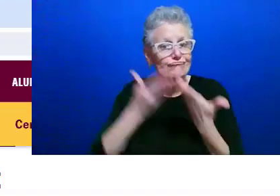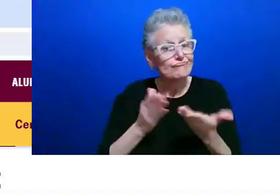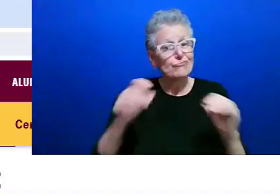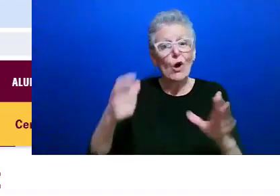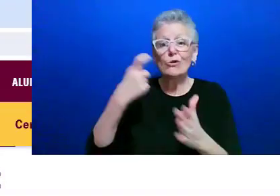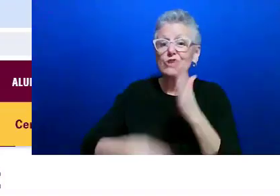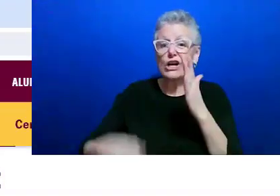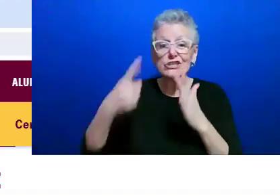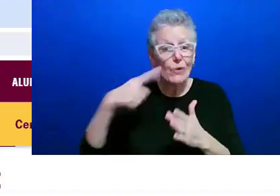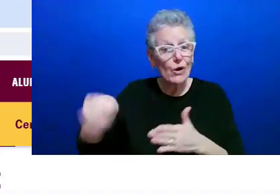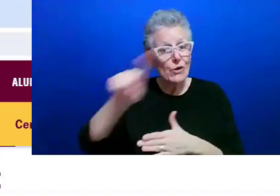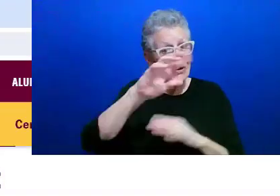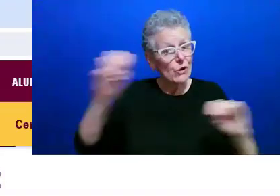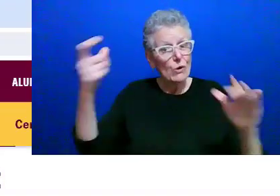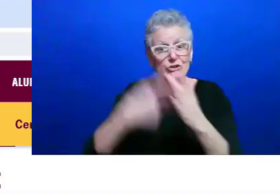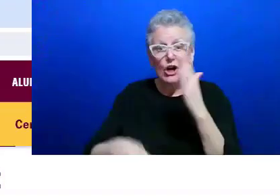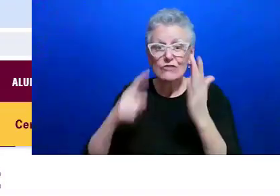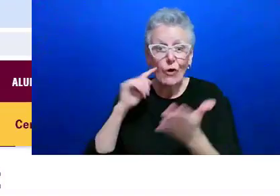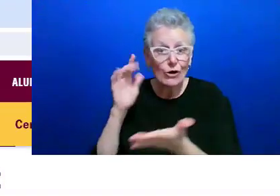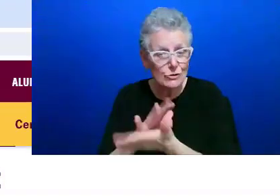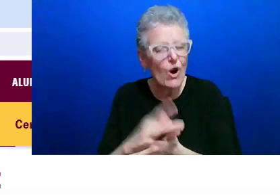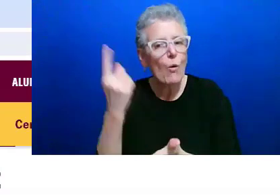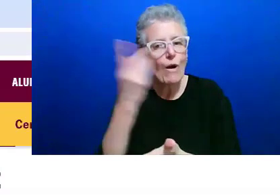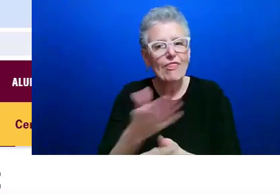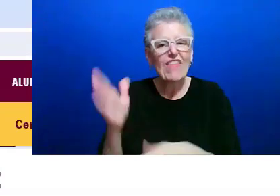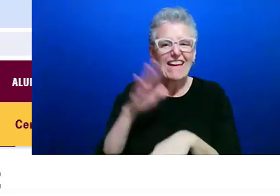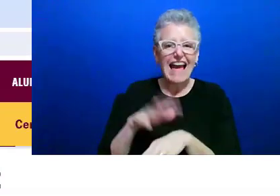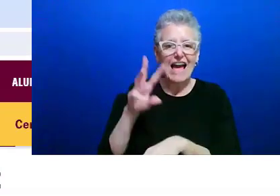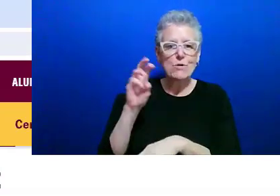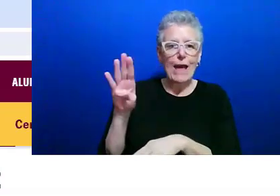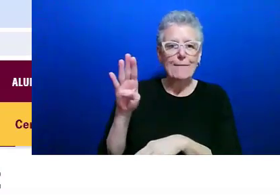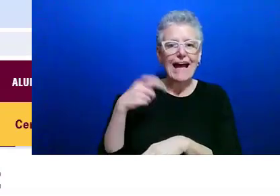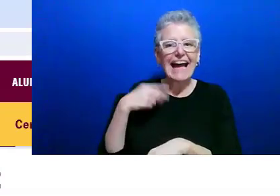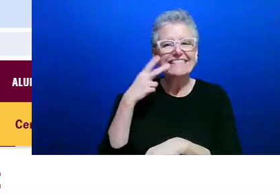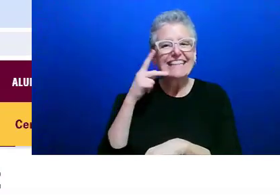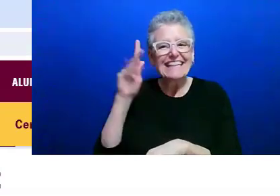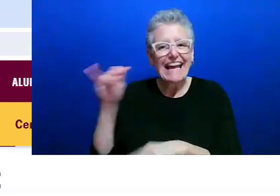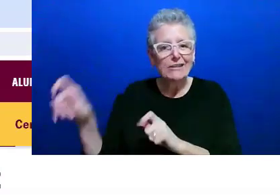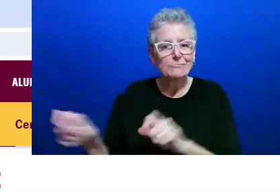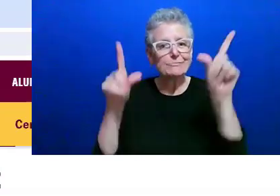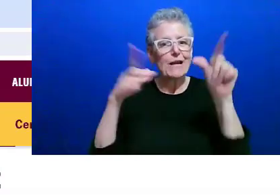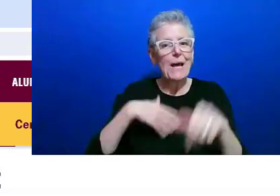So that's one of the things on our website. And I see Kelly has popped up, which means my time is done.